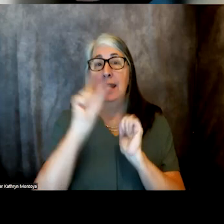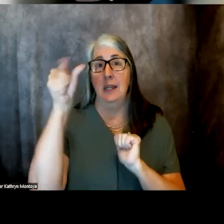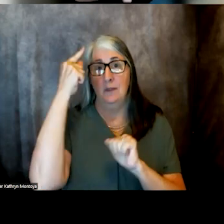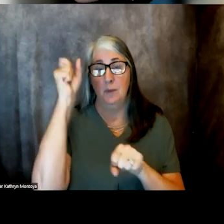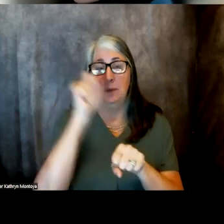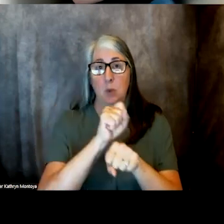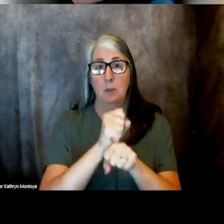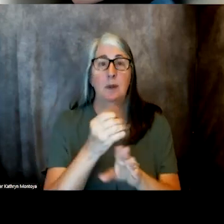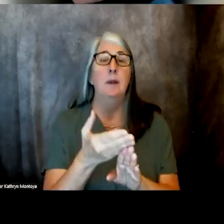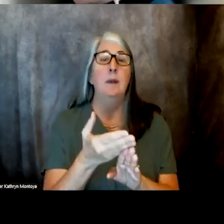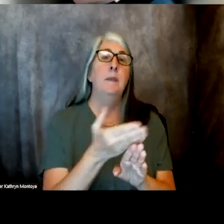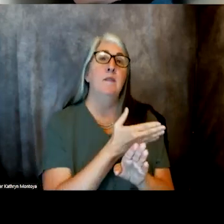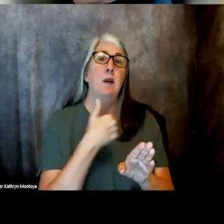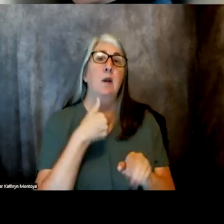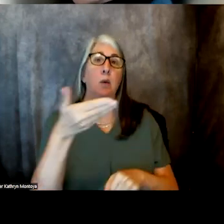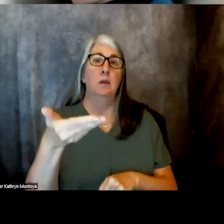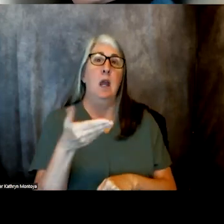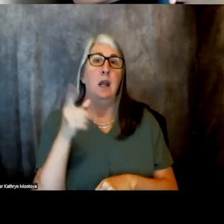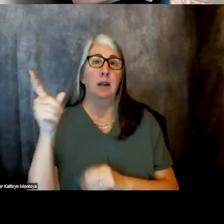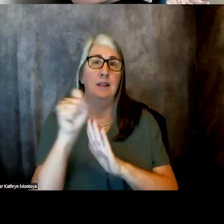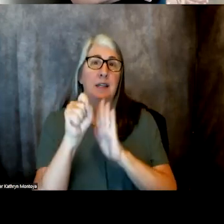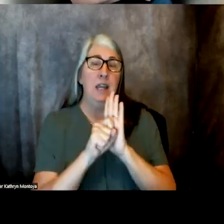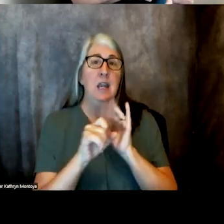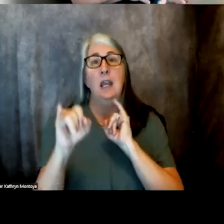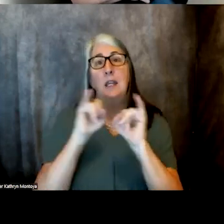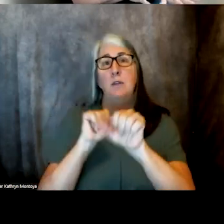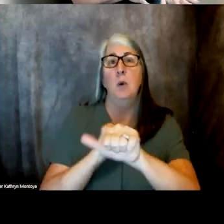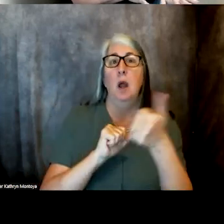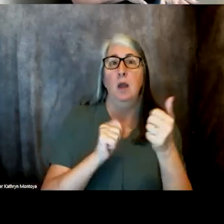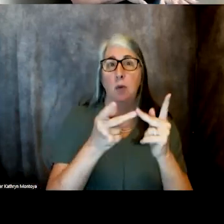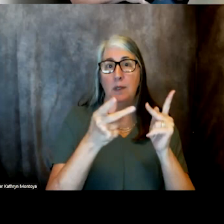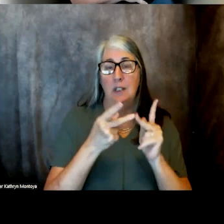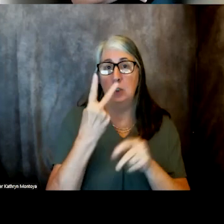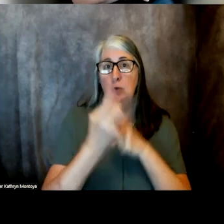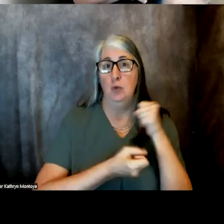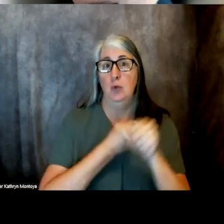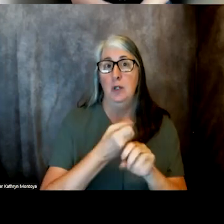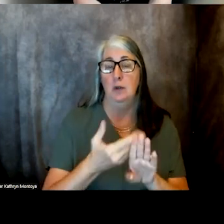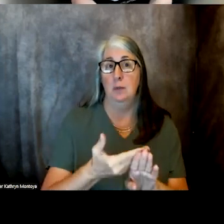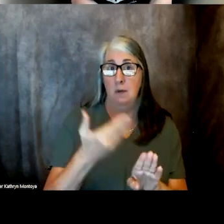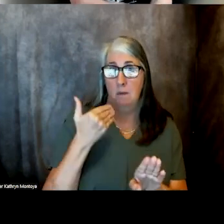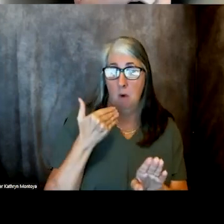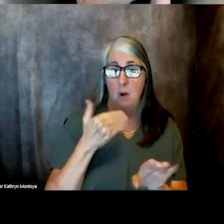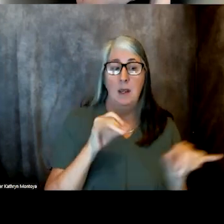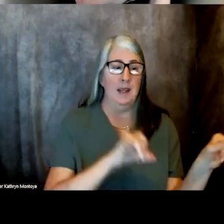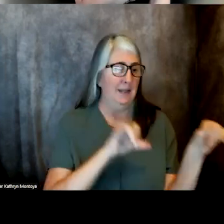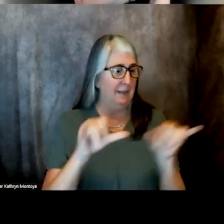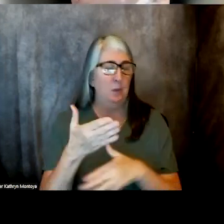HIRED ON WITH THE STATE, I HAD INTERVIEWED FOR A POSITION TWO YEARS EARLIER AND A SIMILAR THING HAPPENED WHERE I WENT THROUGH 2